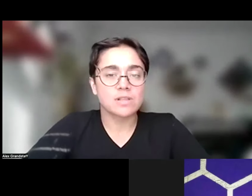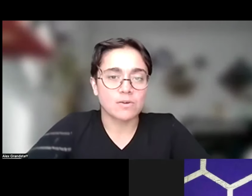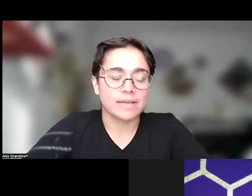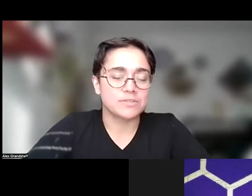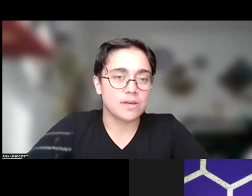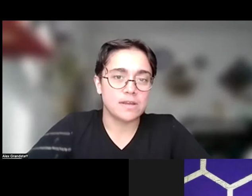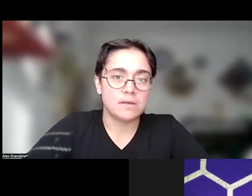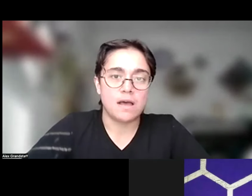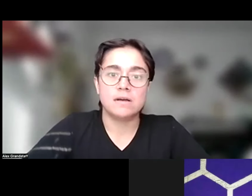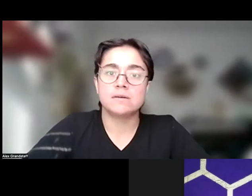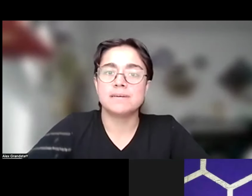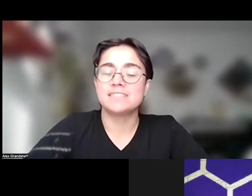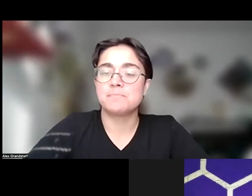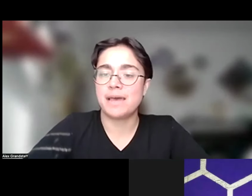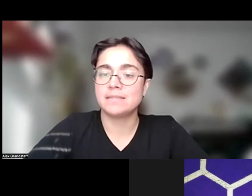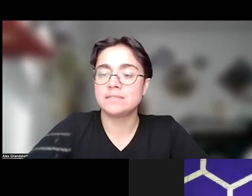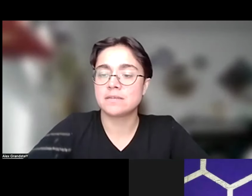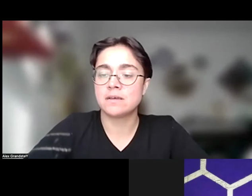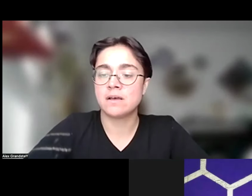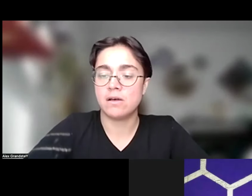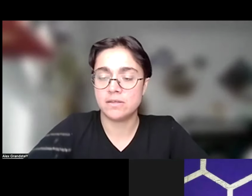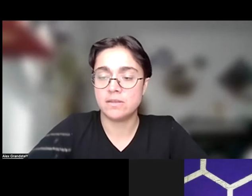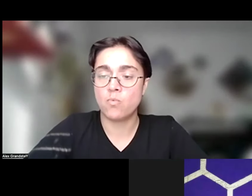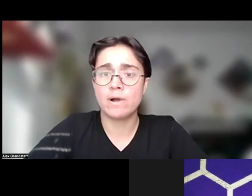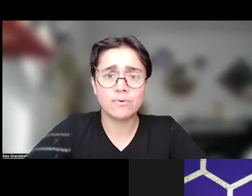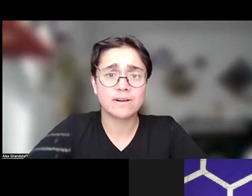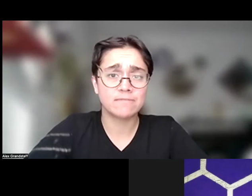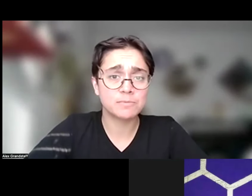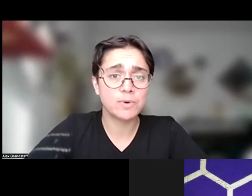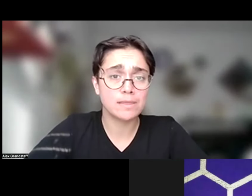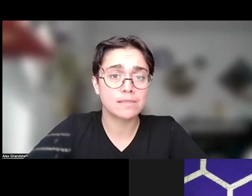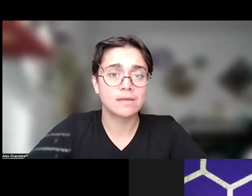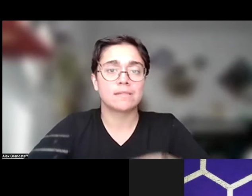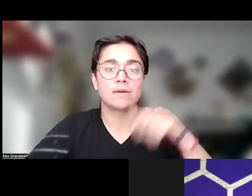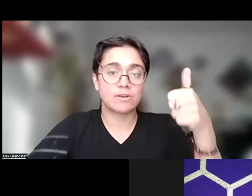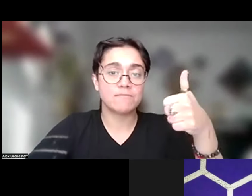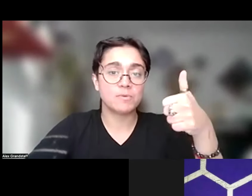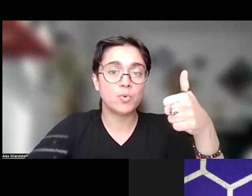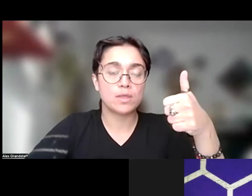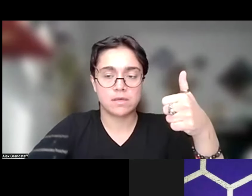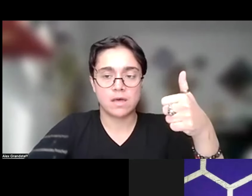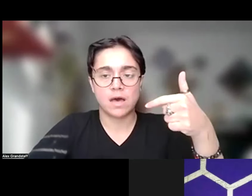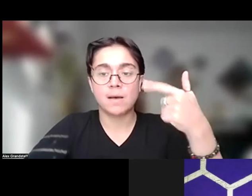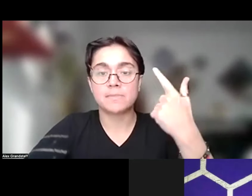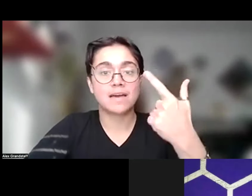difference for others with similar experiences? I think there is a lot of ways you could.